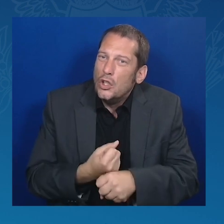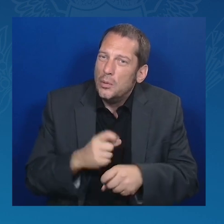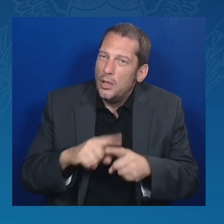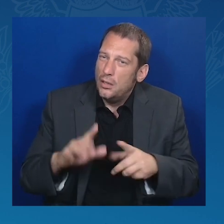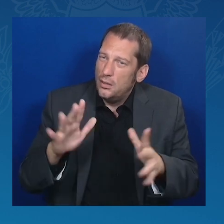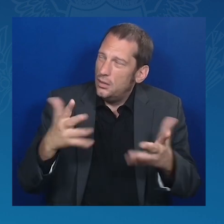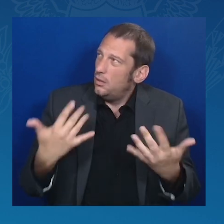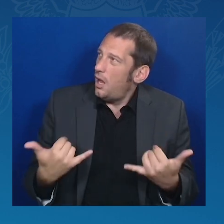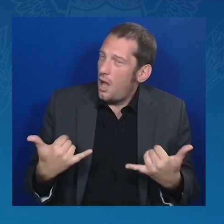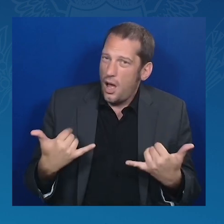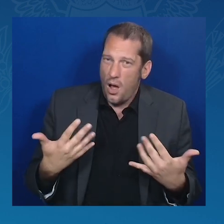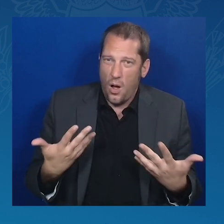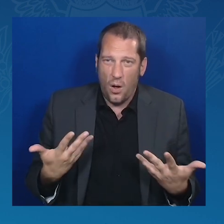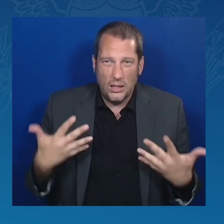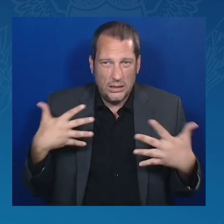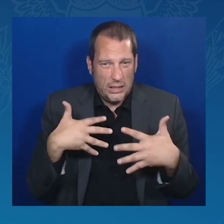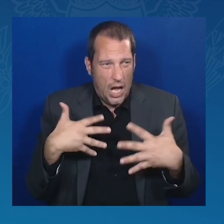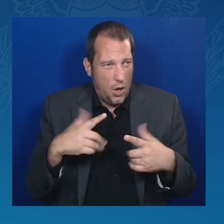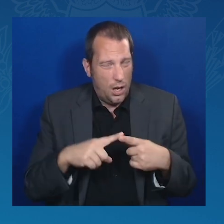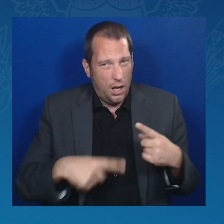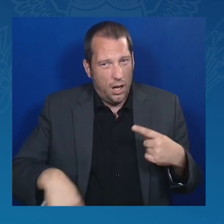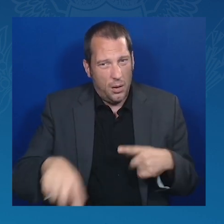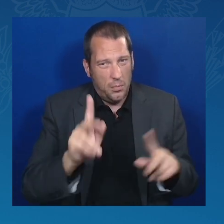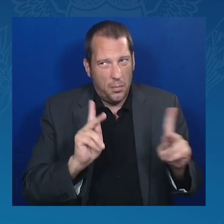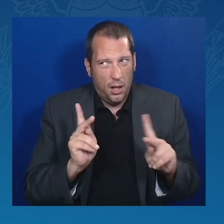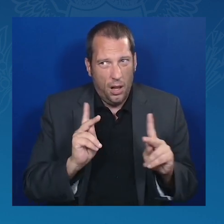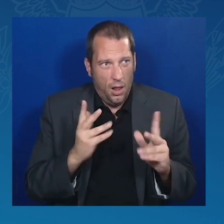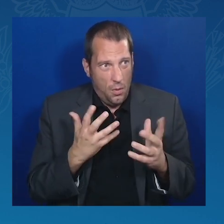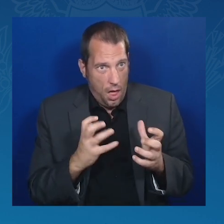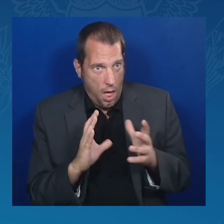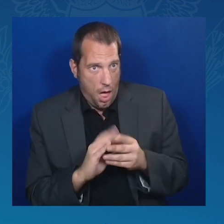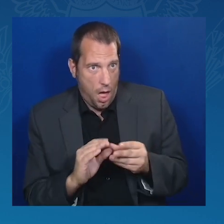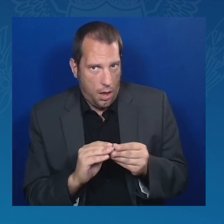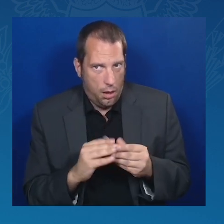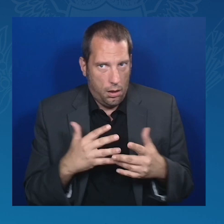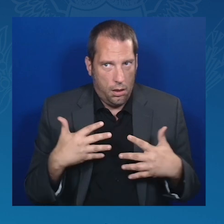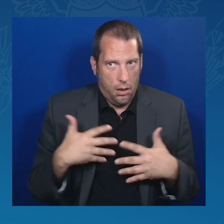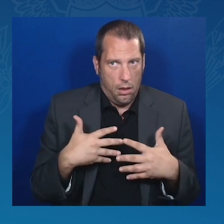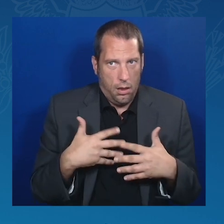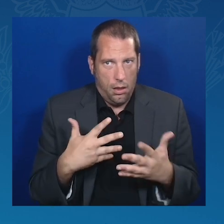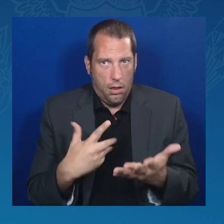and knowing that millions of women around the world make this decision for themselves